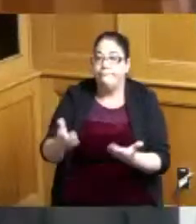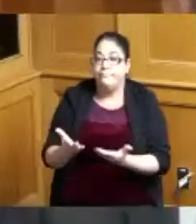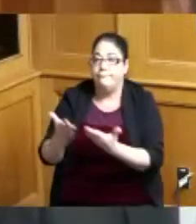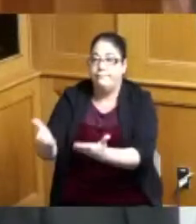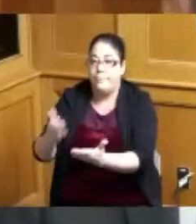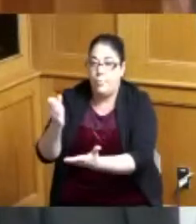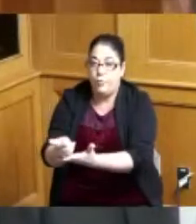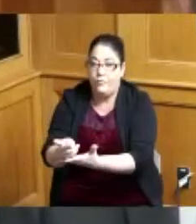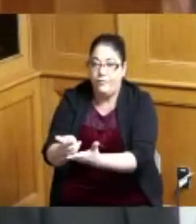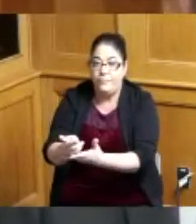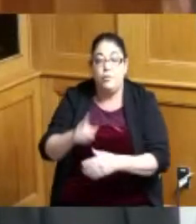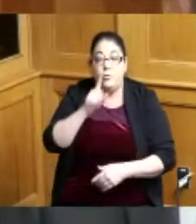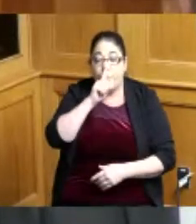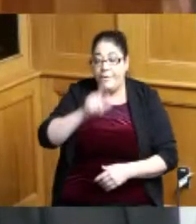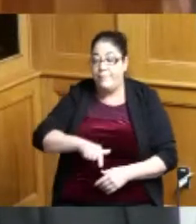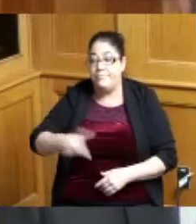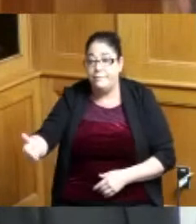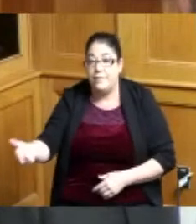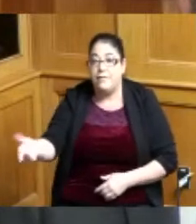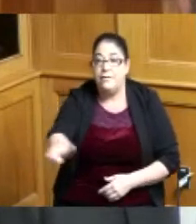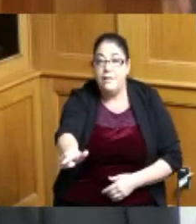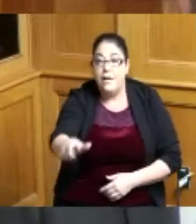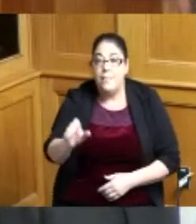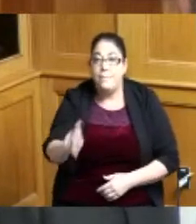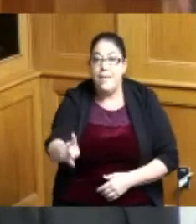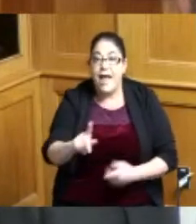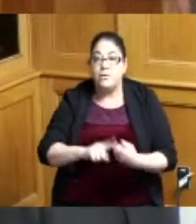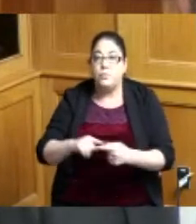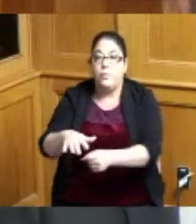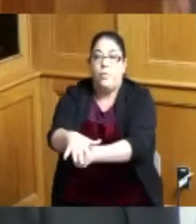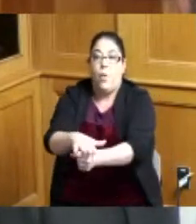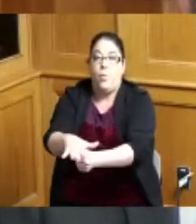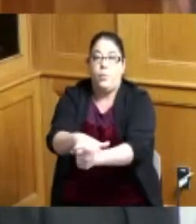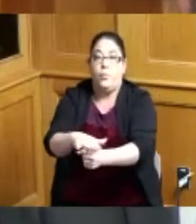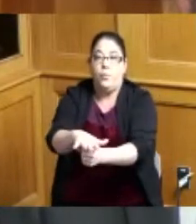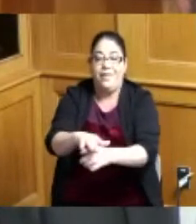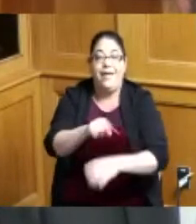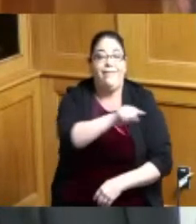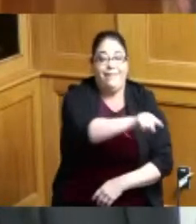a local decision that has been made here that I think is being objected to our role is really